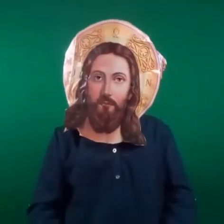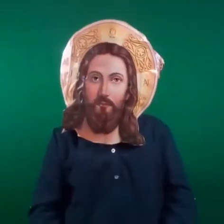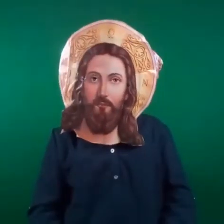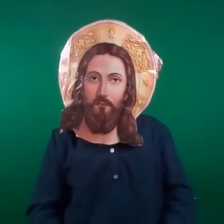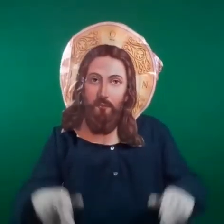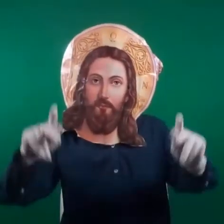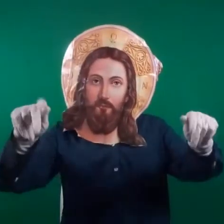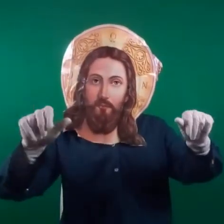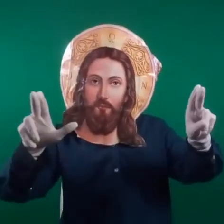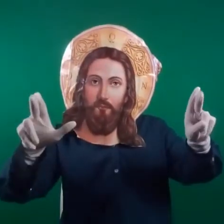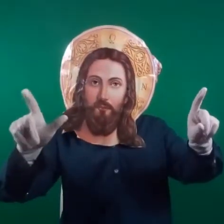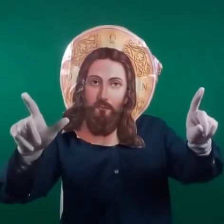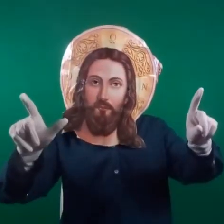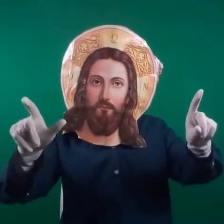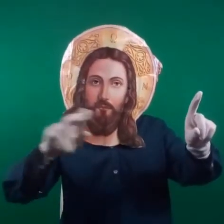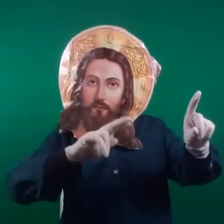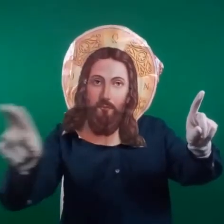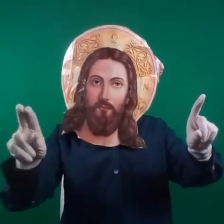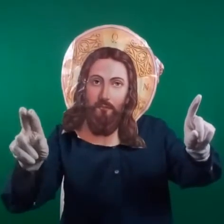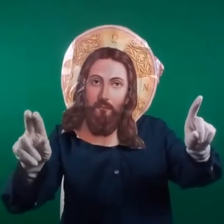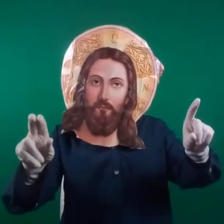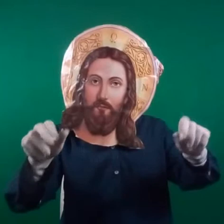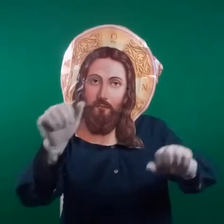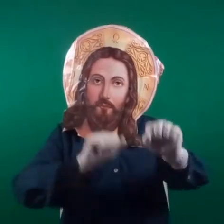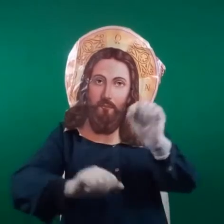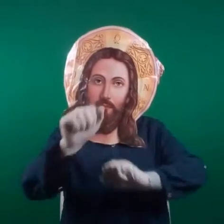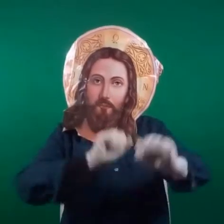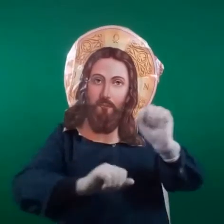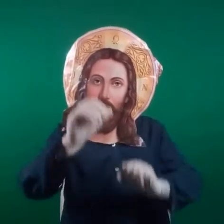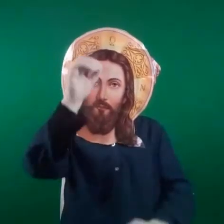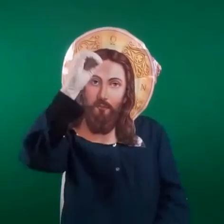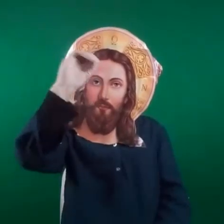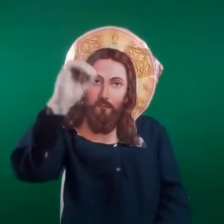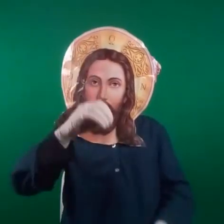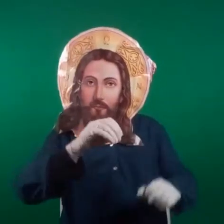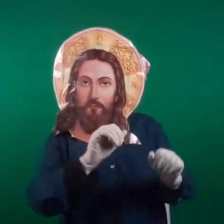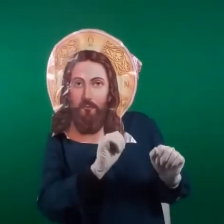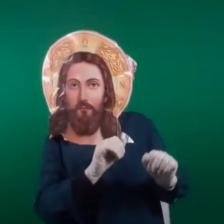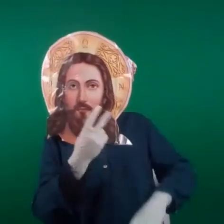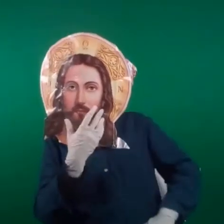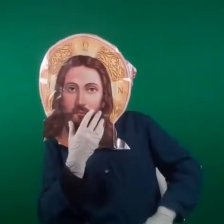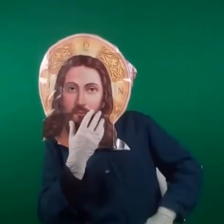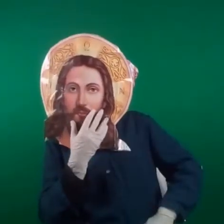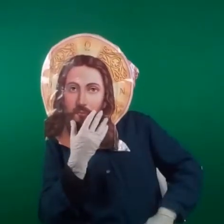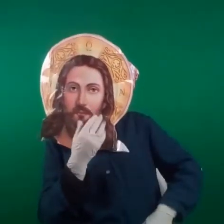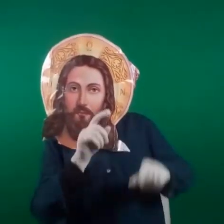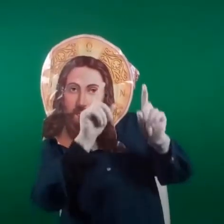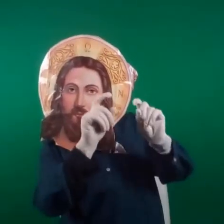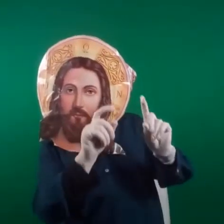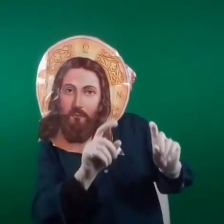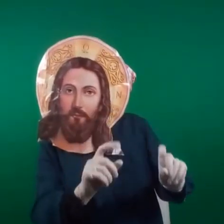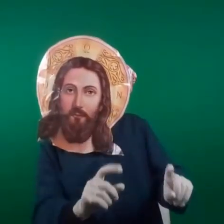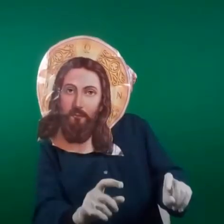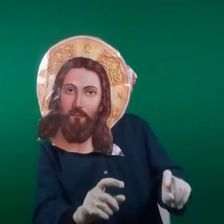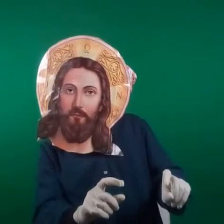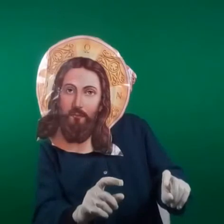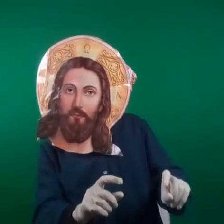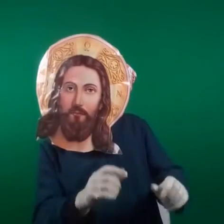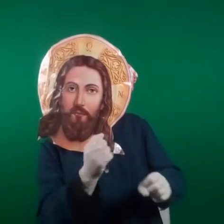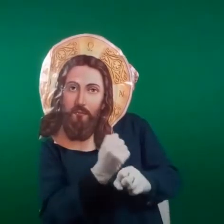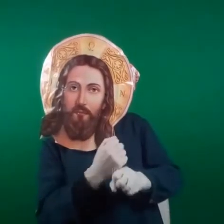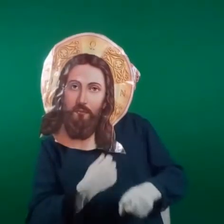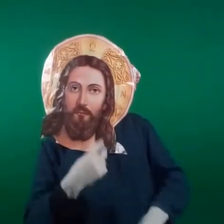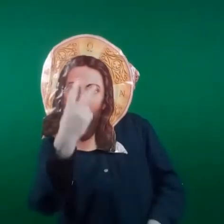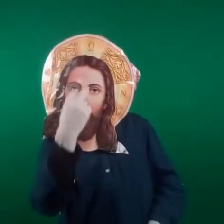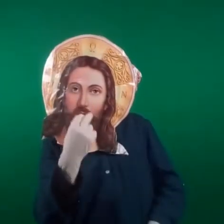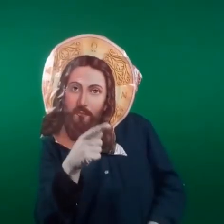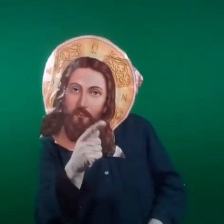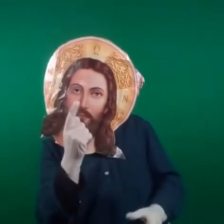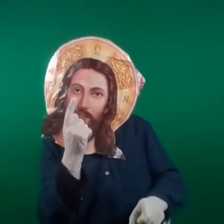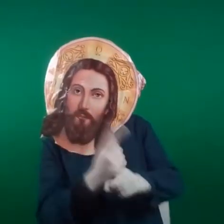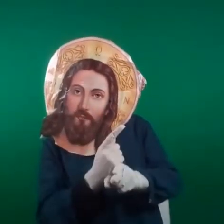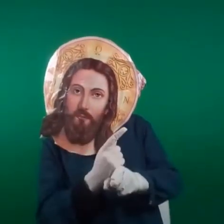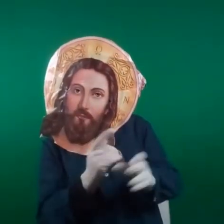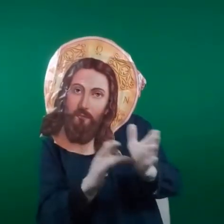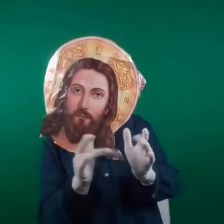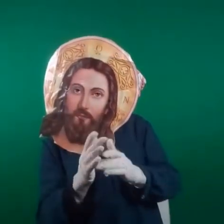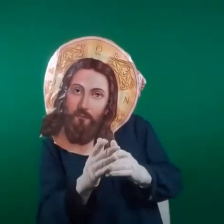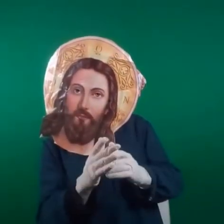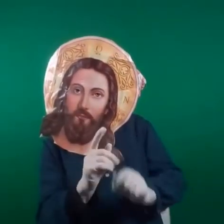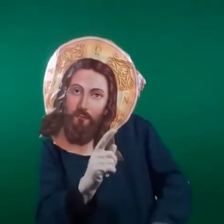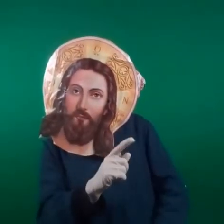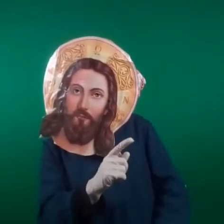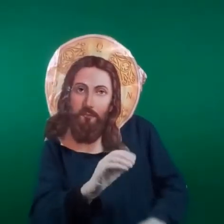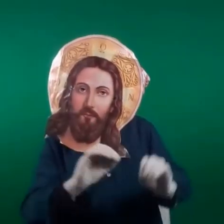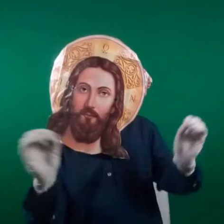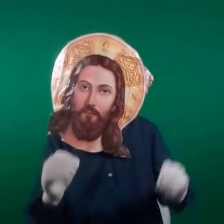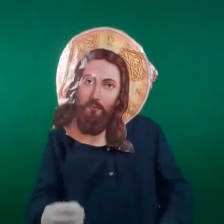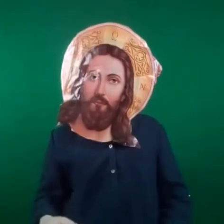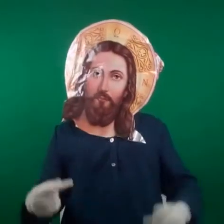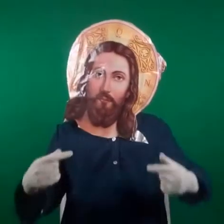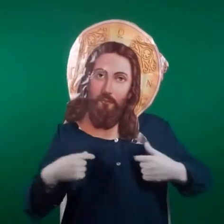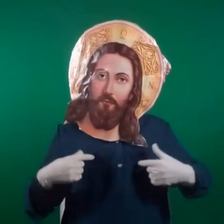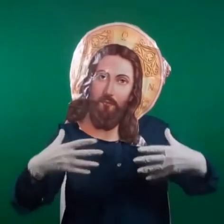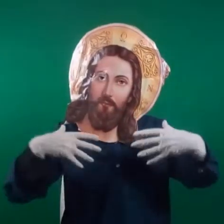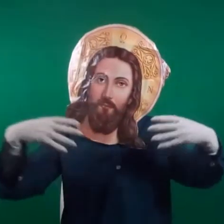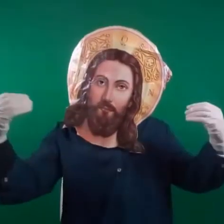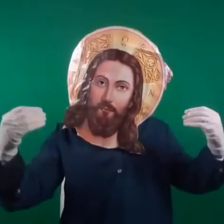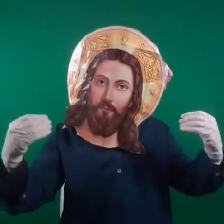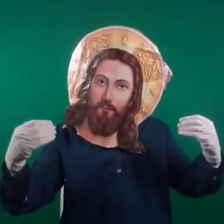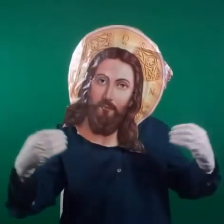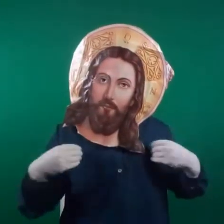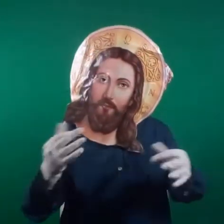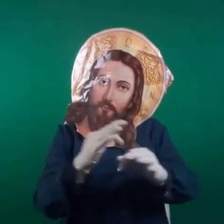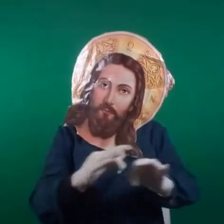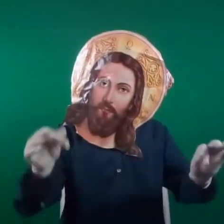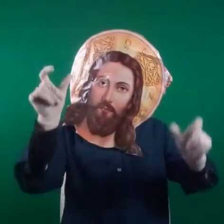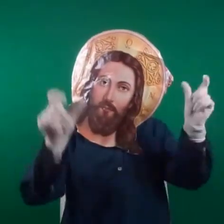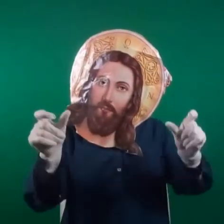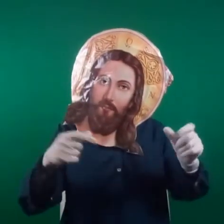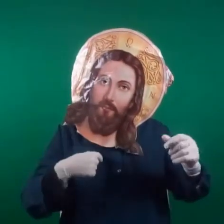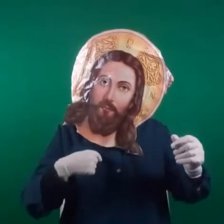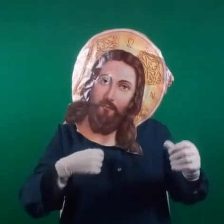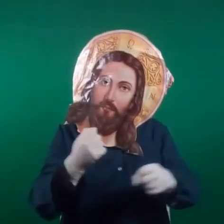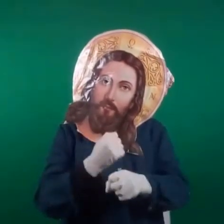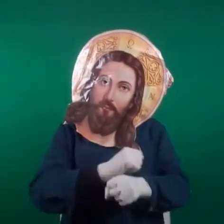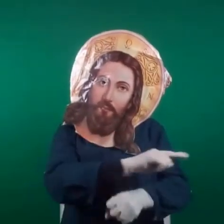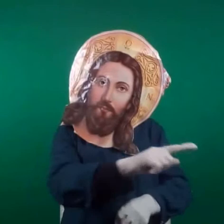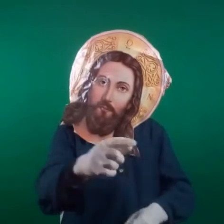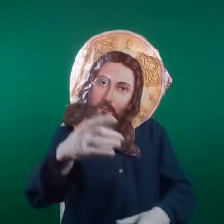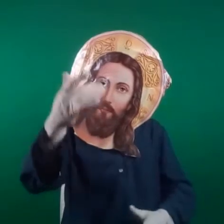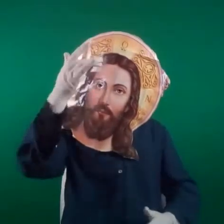Paul did not resist the spirit and check to see if the spirit which blinded him was really me? I heal and liberate I do not enslave and inflict disease I do the opposite.